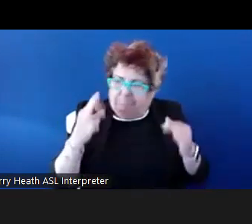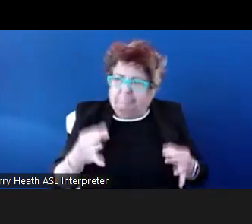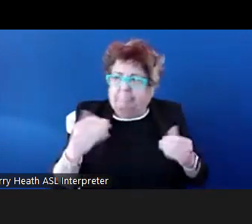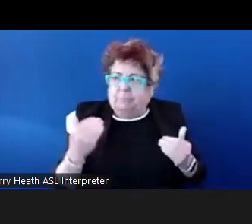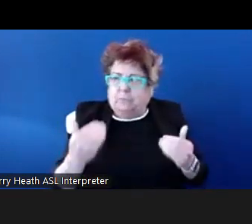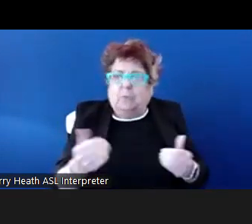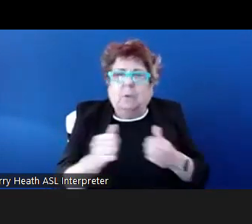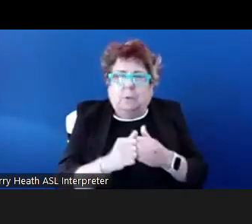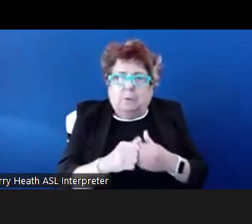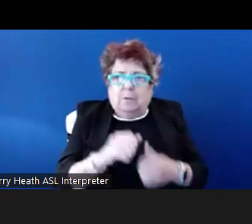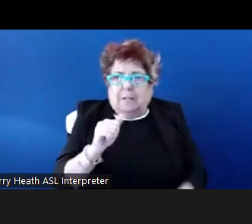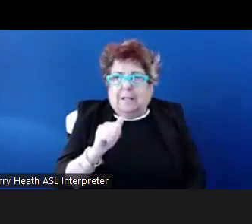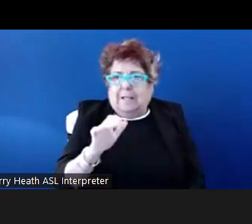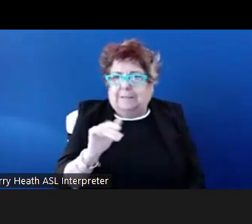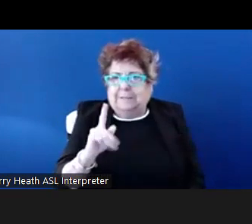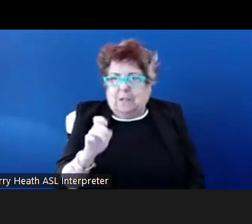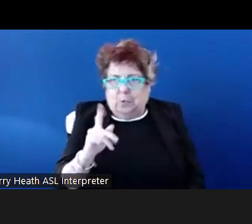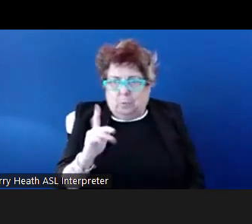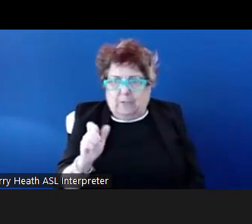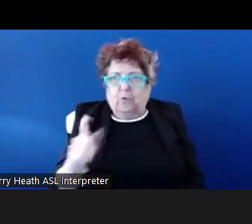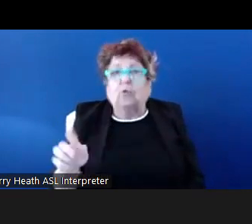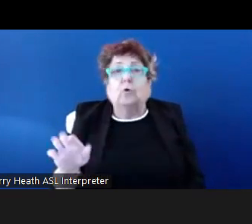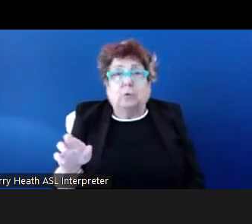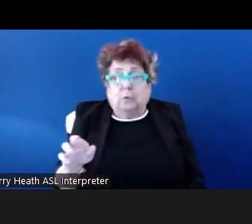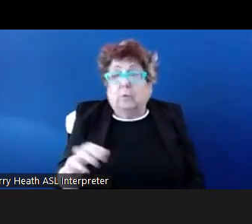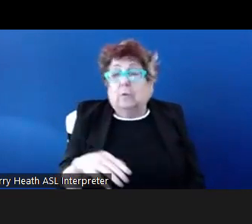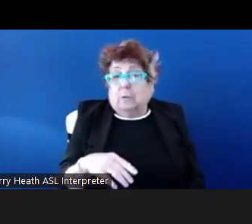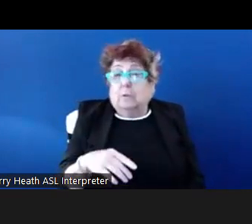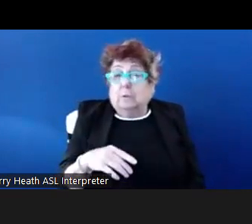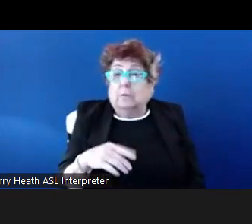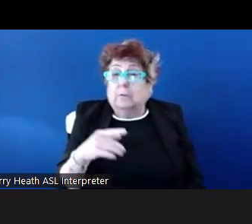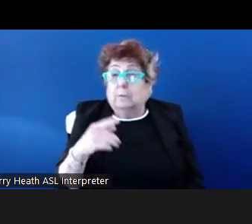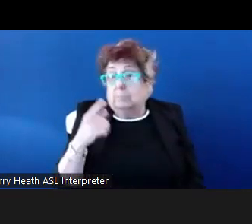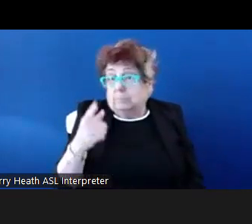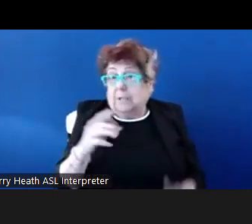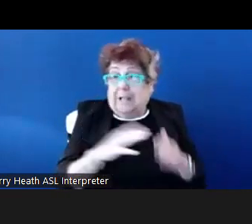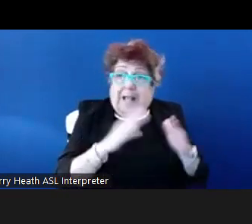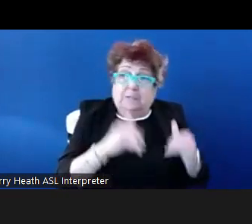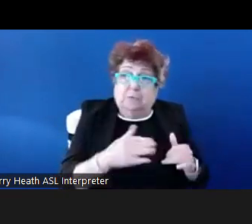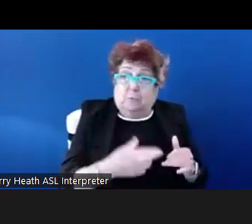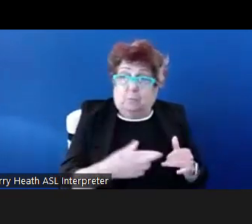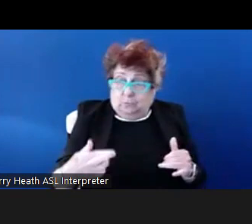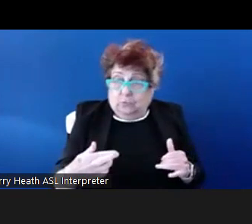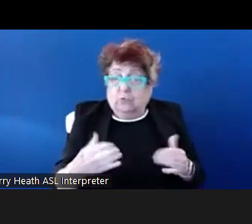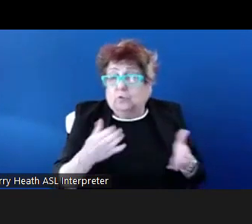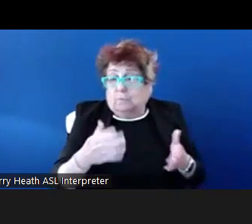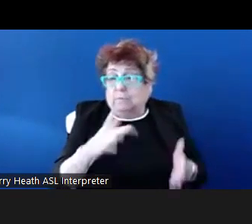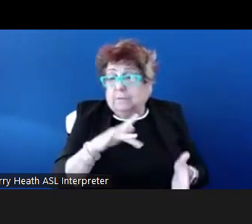latest effort as part of this Housing and Services Resource Center, as a way to help the growing number of states who